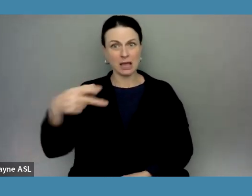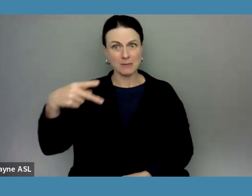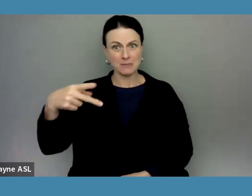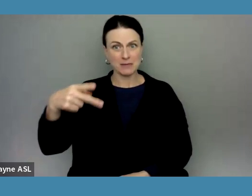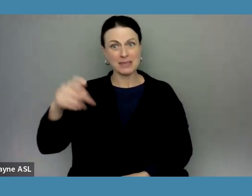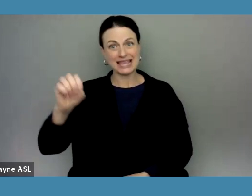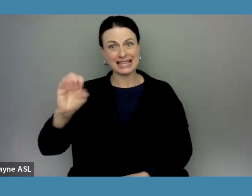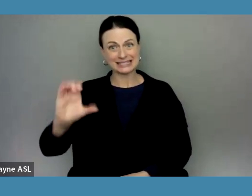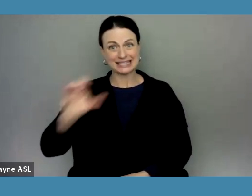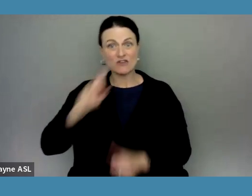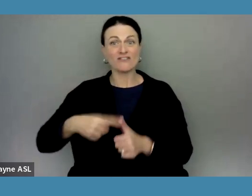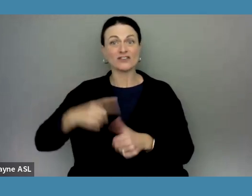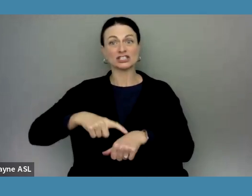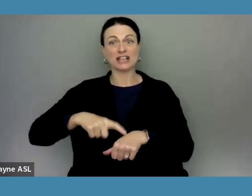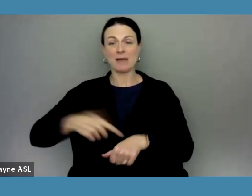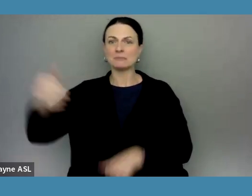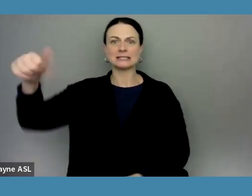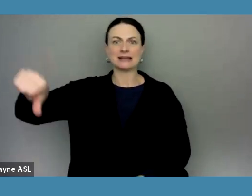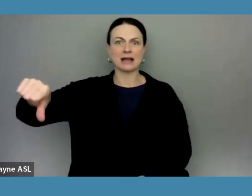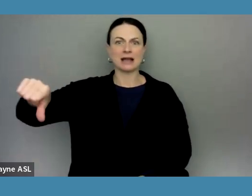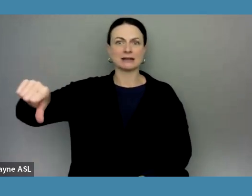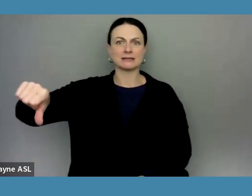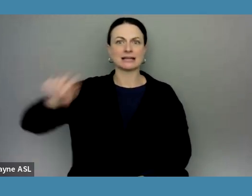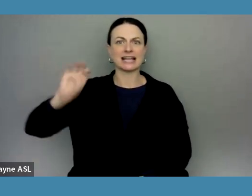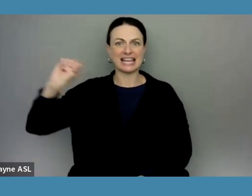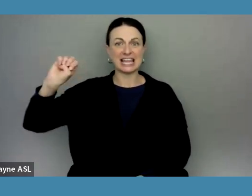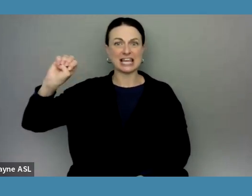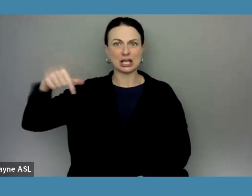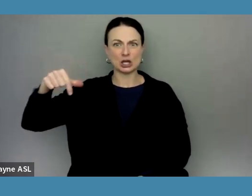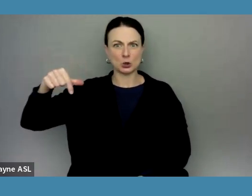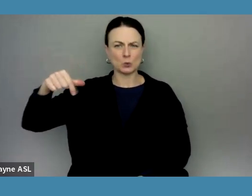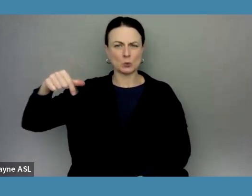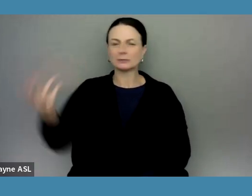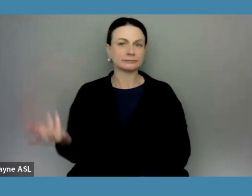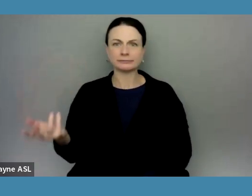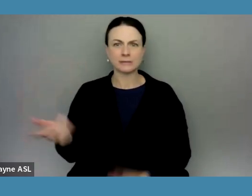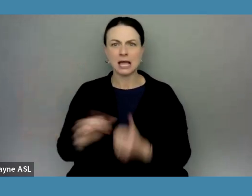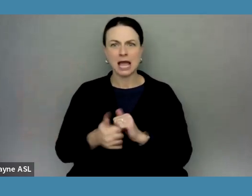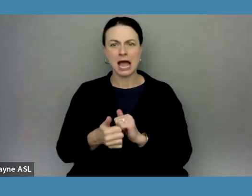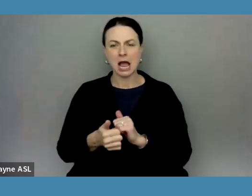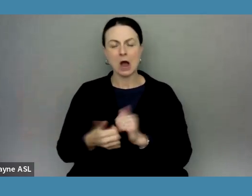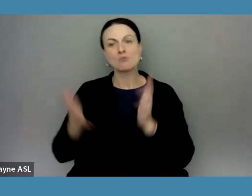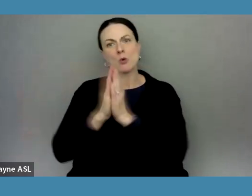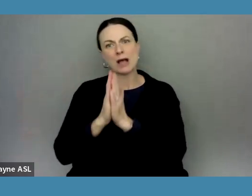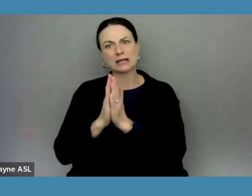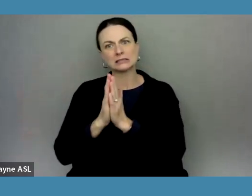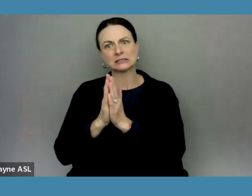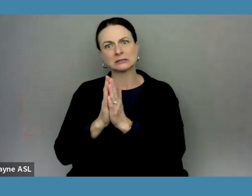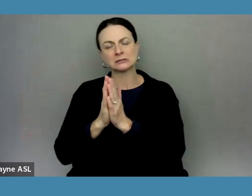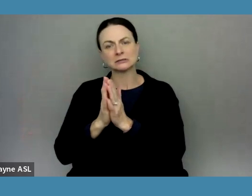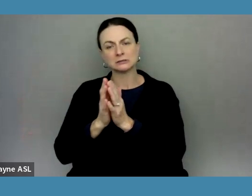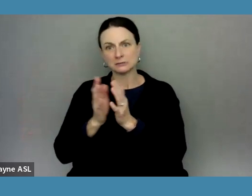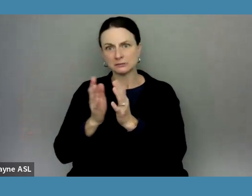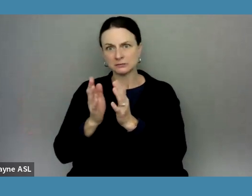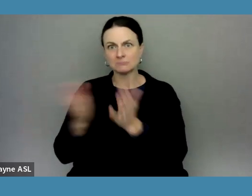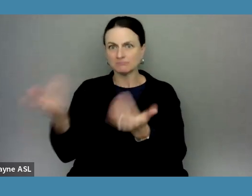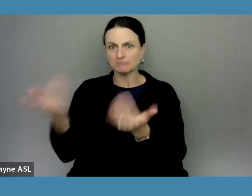but they were denied by EQ. So how can they request a continuance of PPEC?